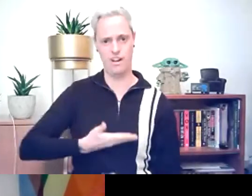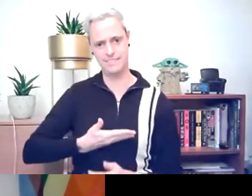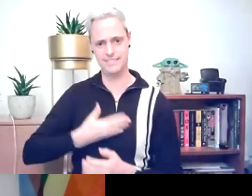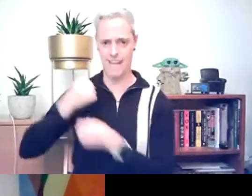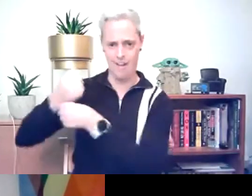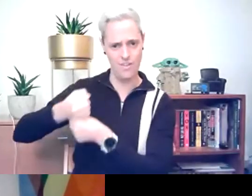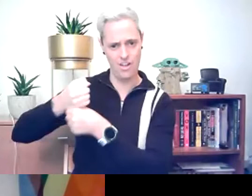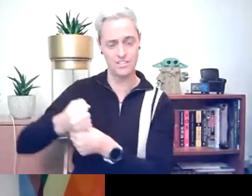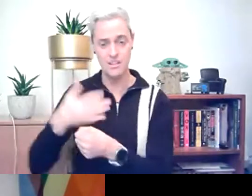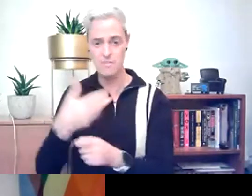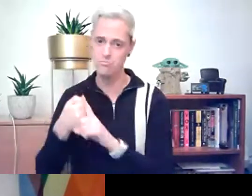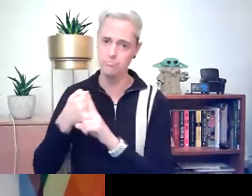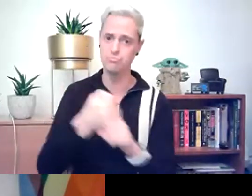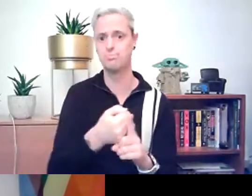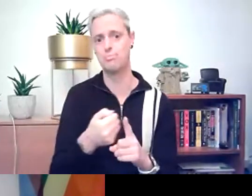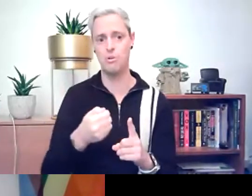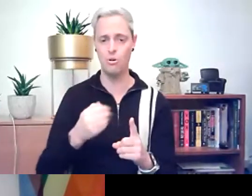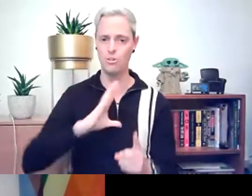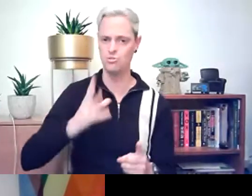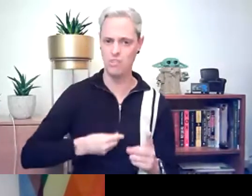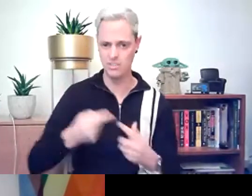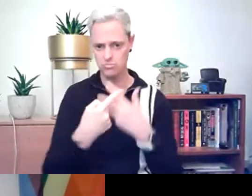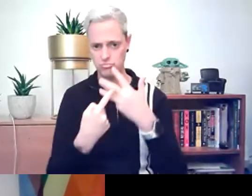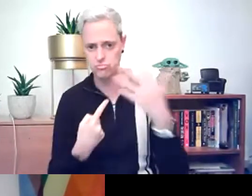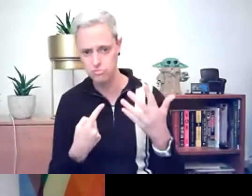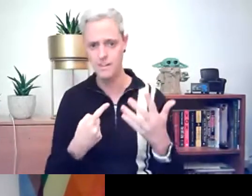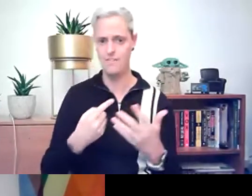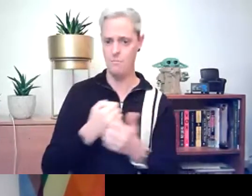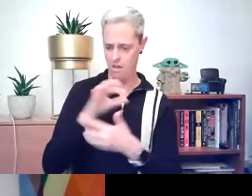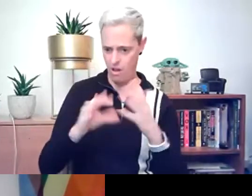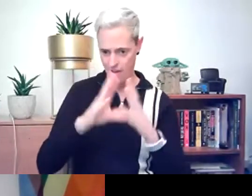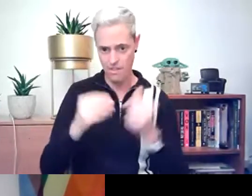ran a group called t boys in Sheffield, and. 18:10:28 And through that through seeing people